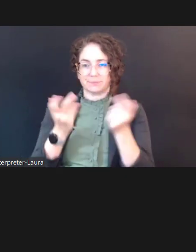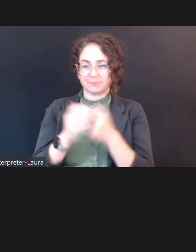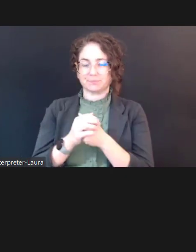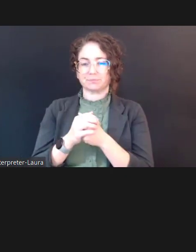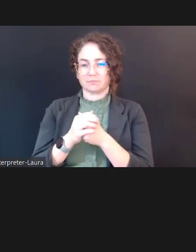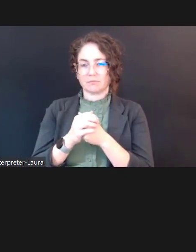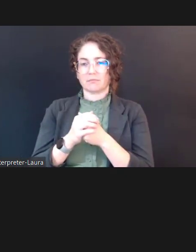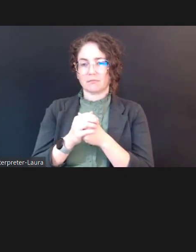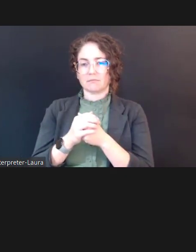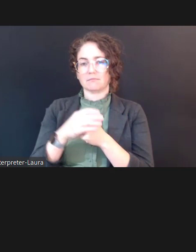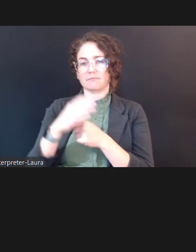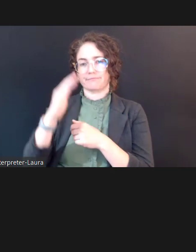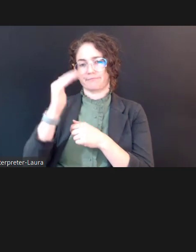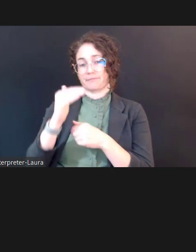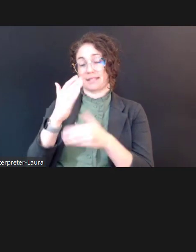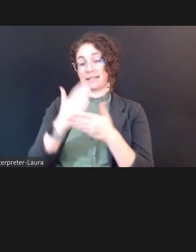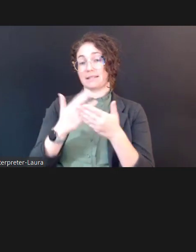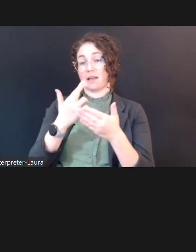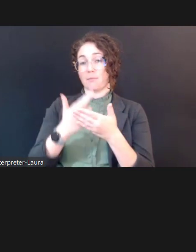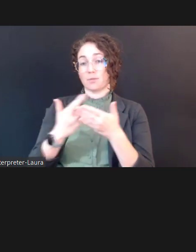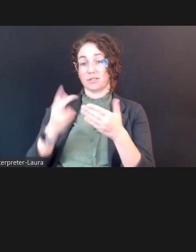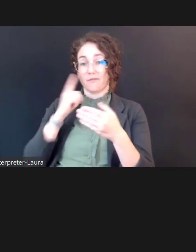And then there are resources for sharing results, referral letters